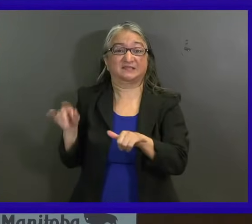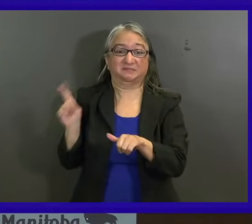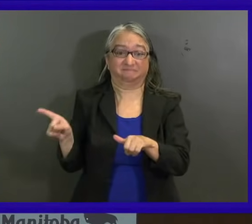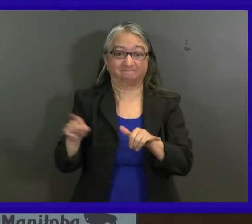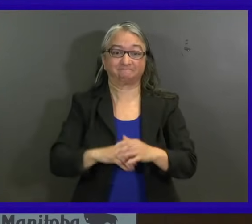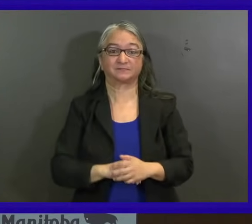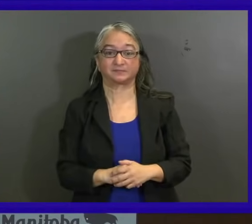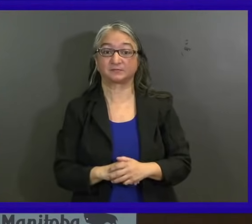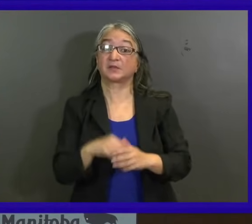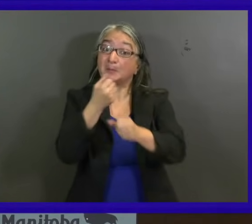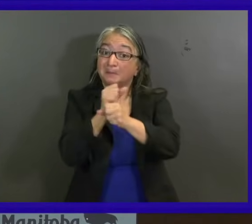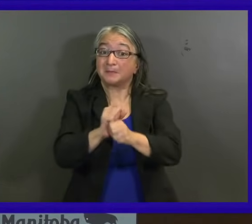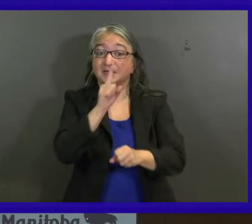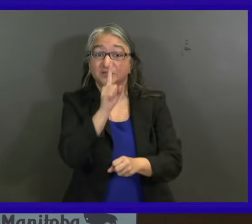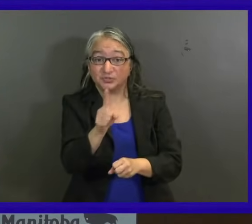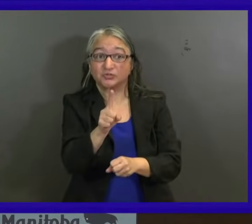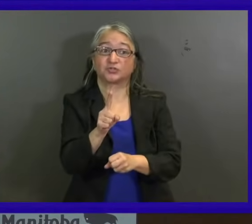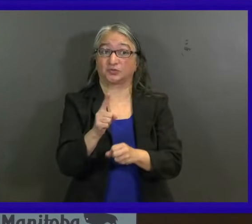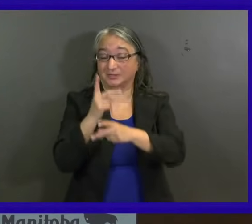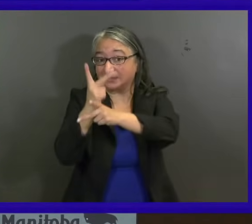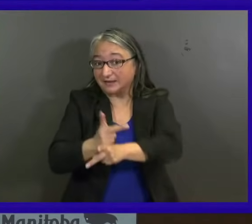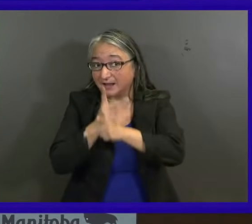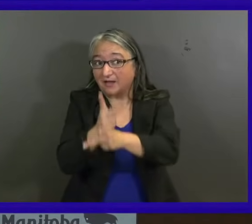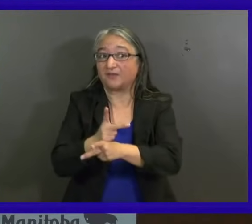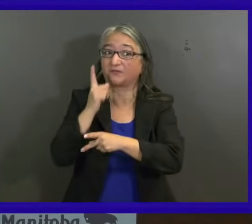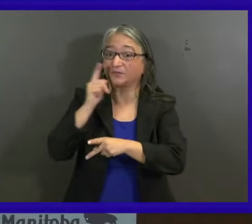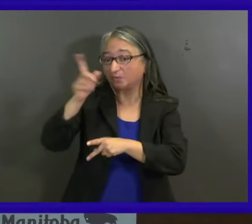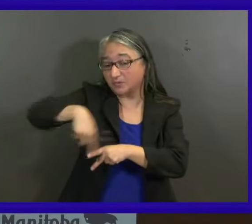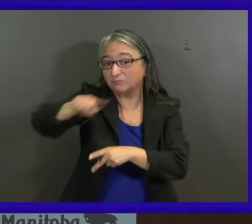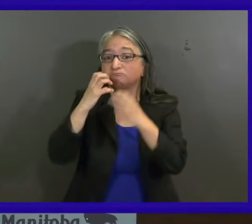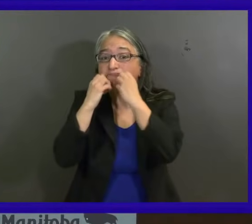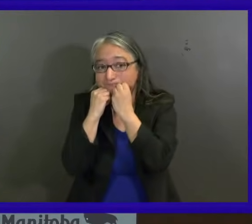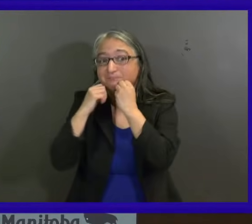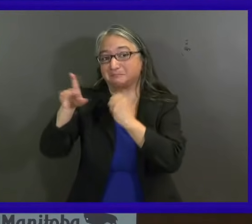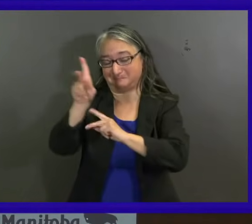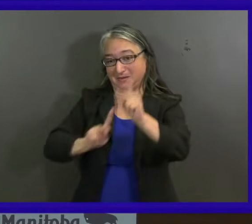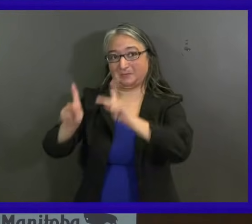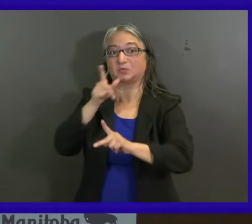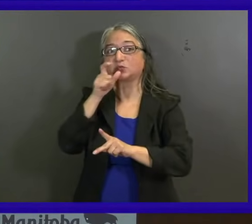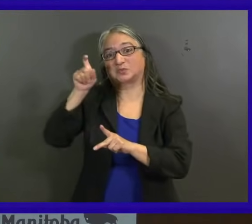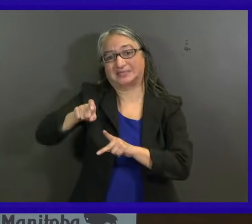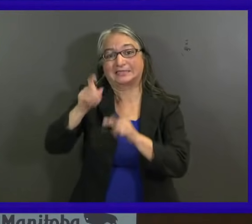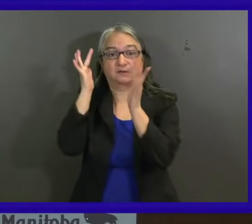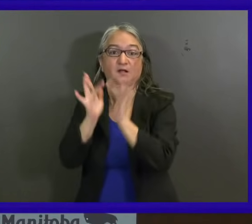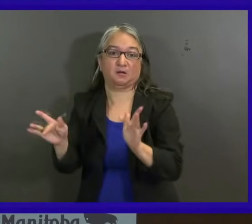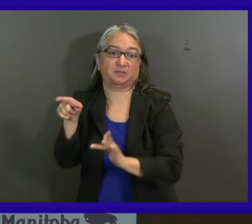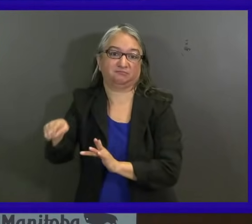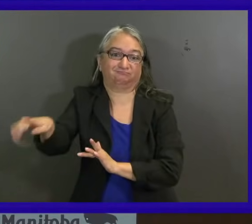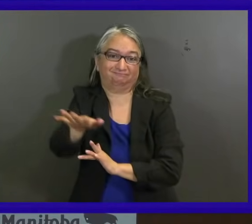care for patients in need health care workers as you know across manitoba have been growing very